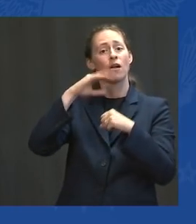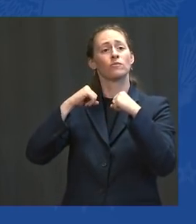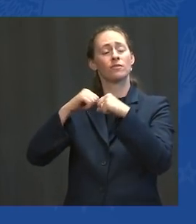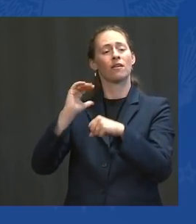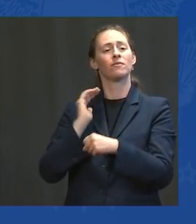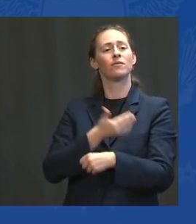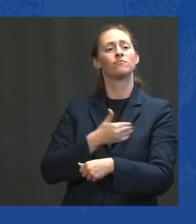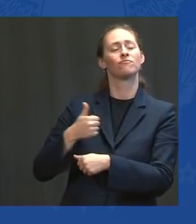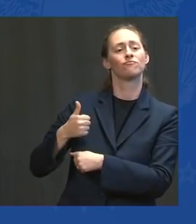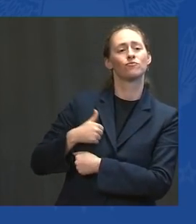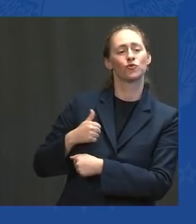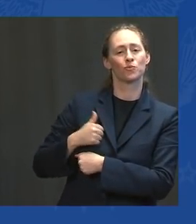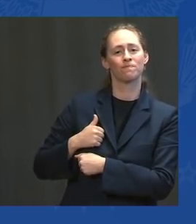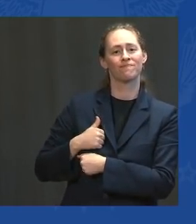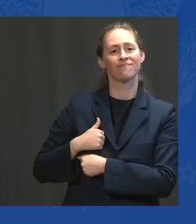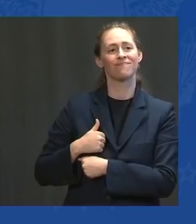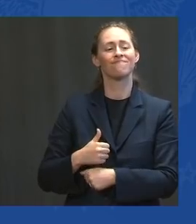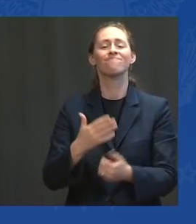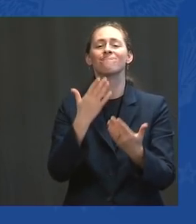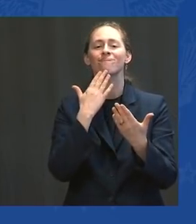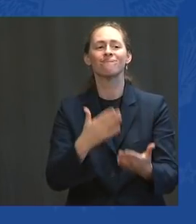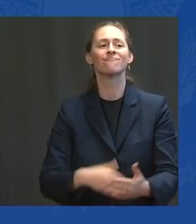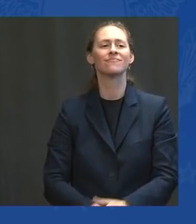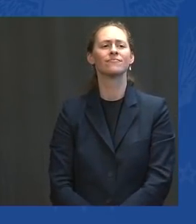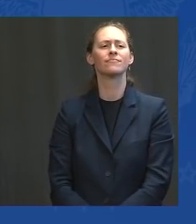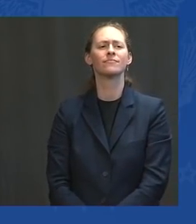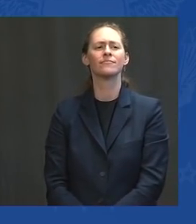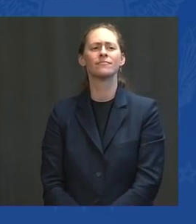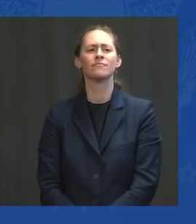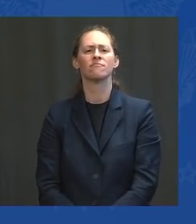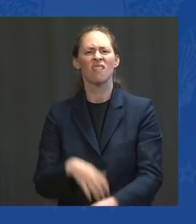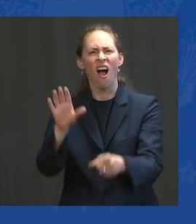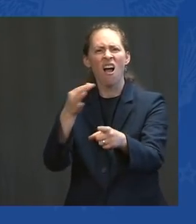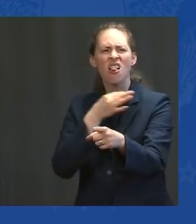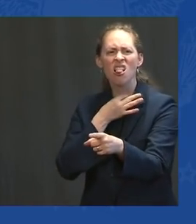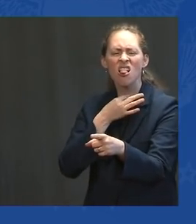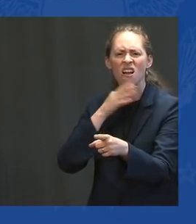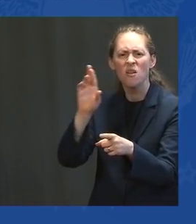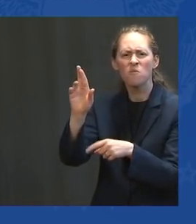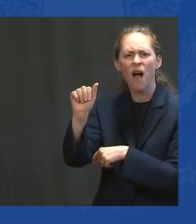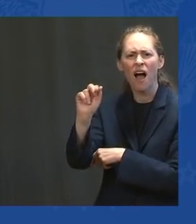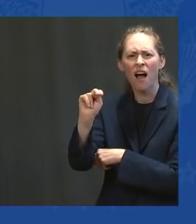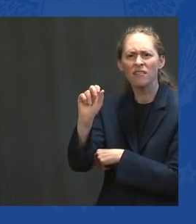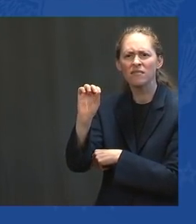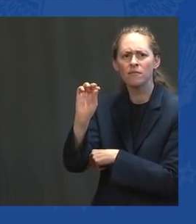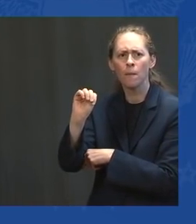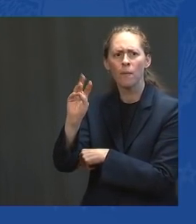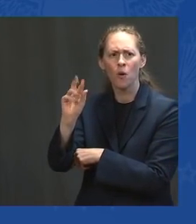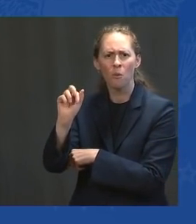The Press: Mr. President, on the latest ransomware attack, can you tell us if you believe that rises to the level of U.S. retaliation?